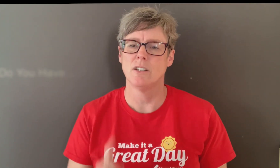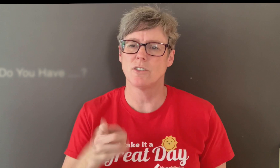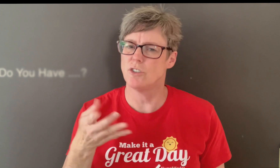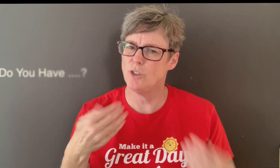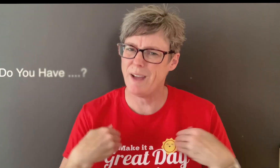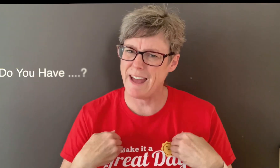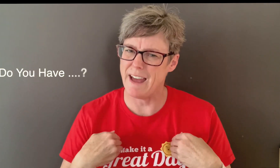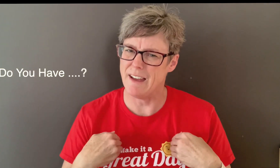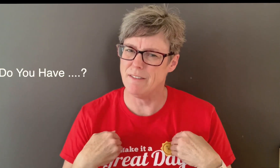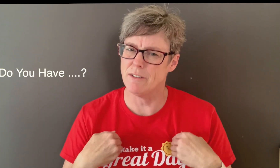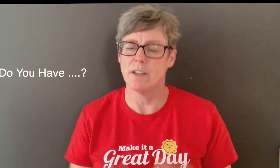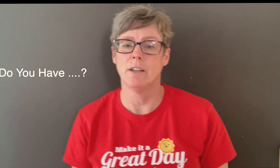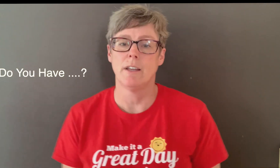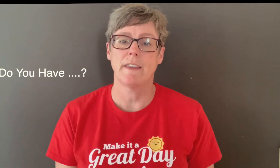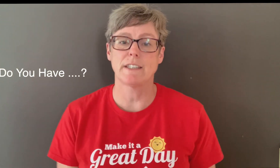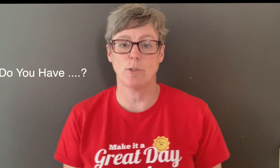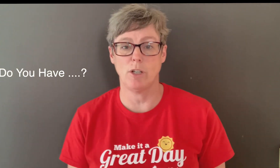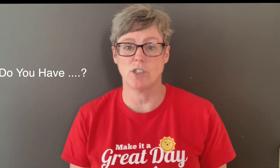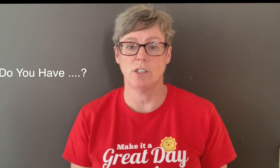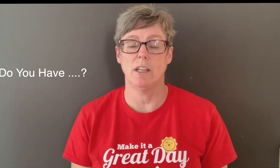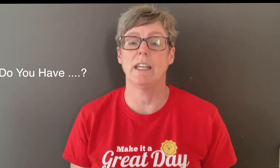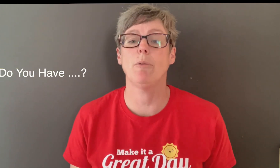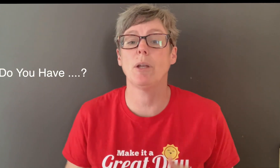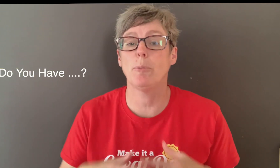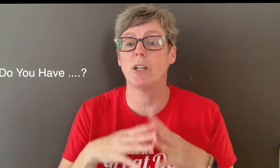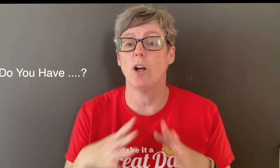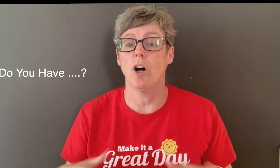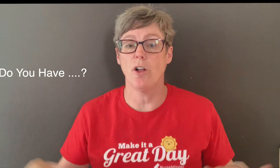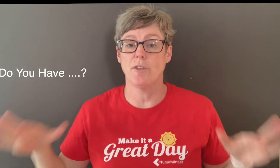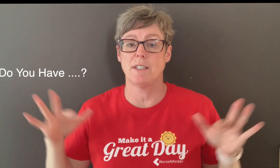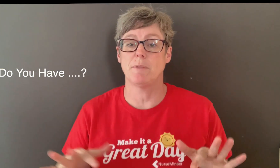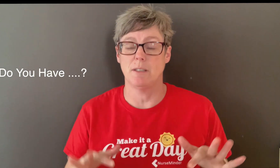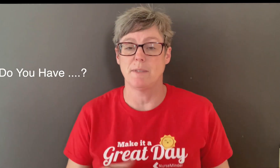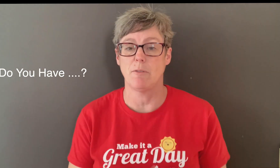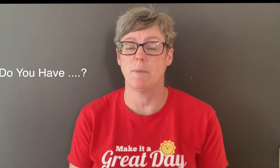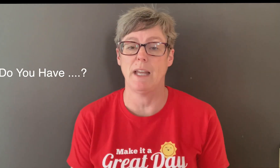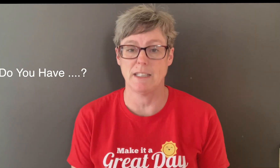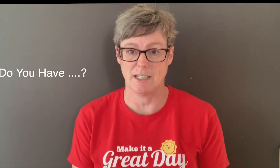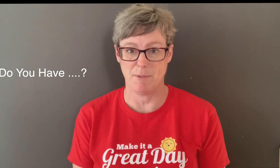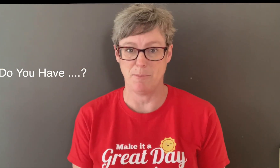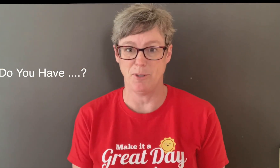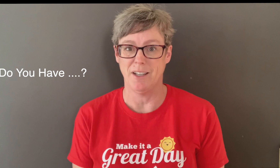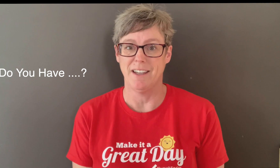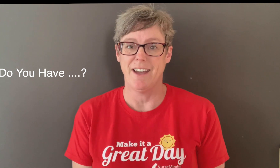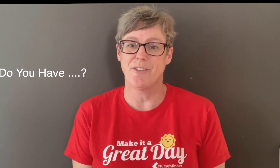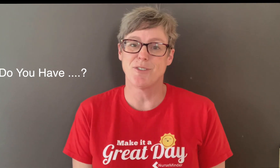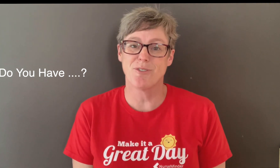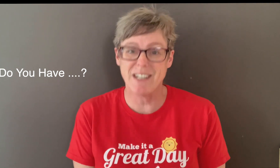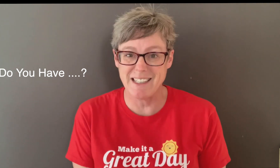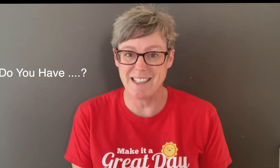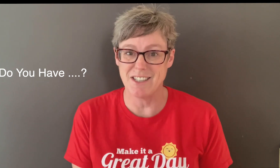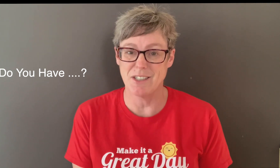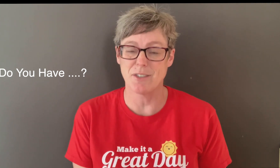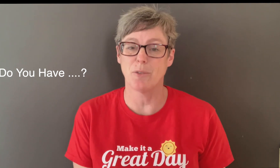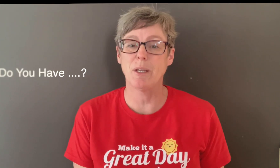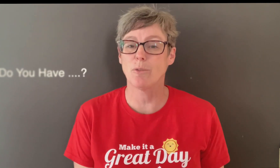So do you have? That's the question and now we're going to put in all those symptoms that we've been asking people at the screening station so that we can